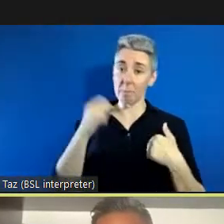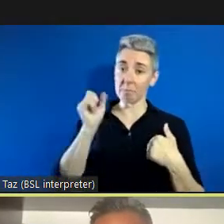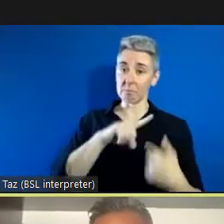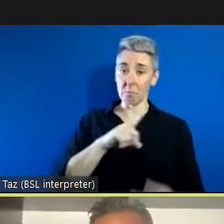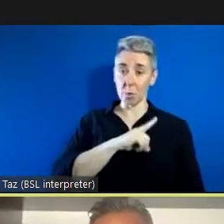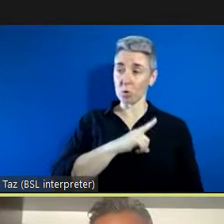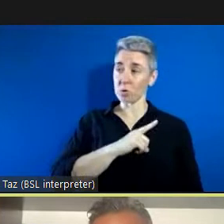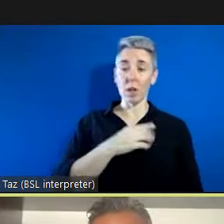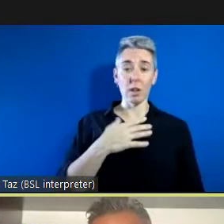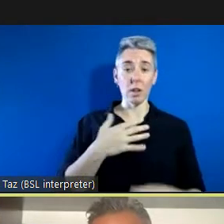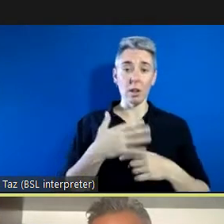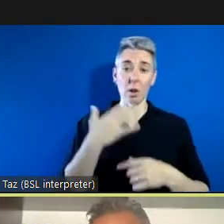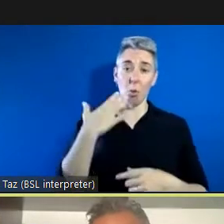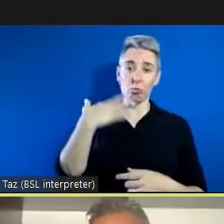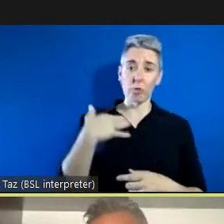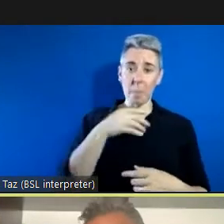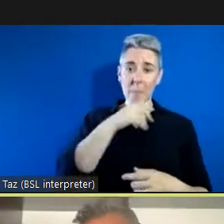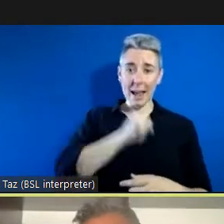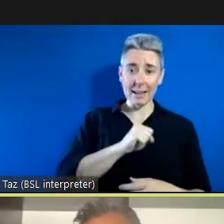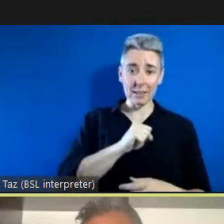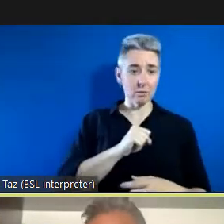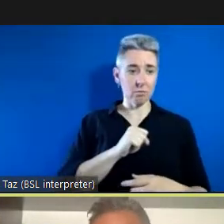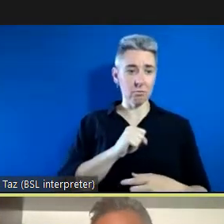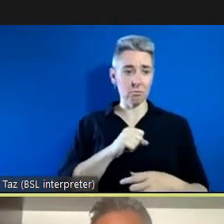disability led organisation. That shouldn't be unusual, but it is.